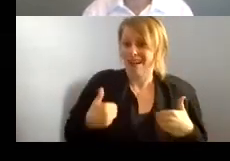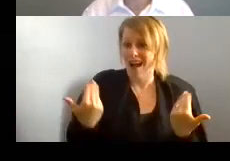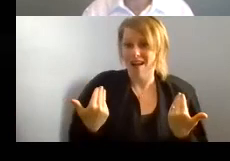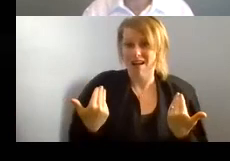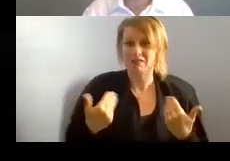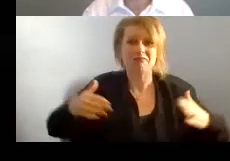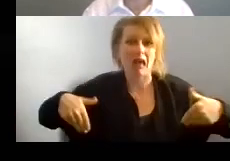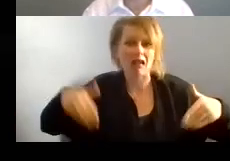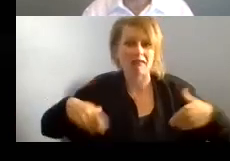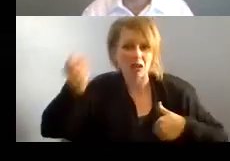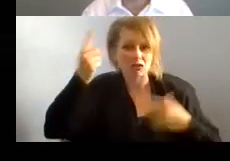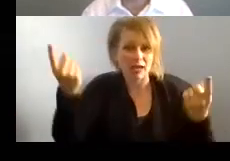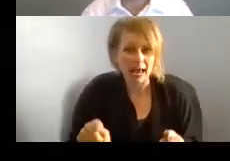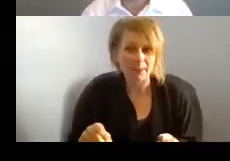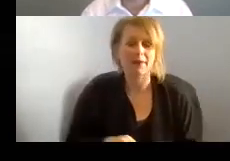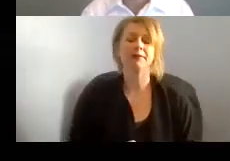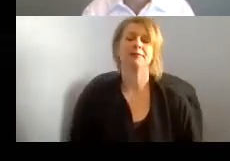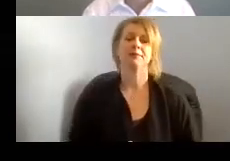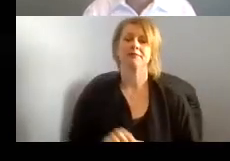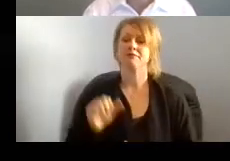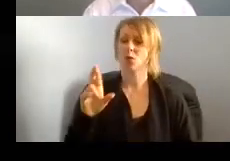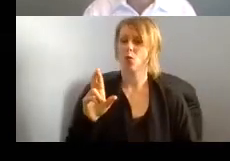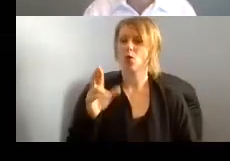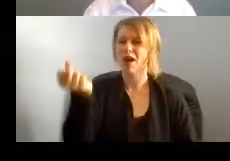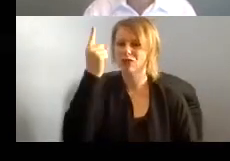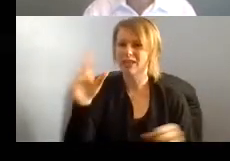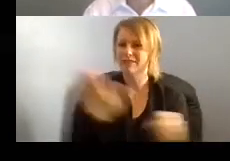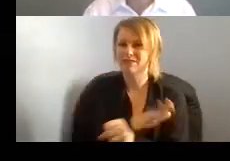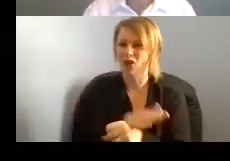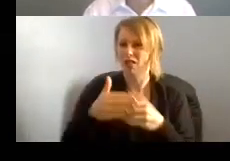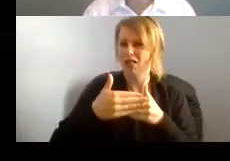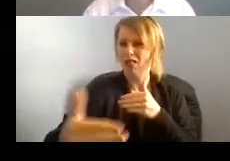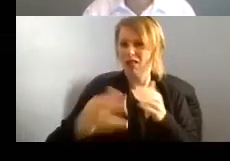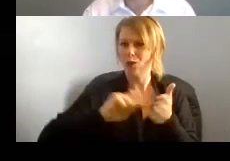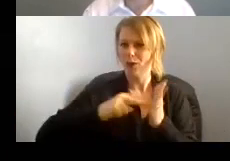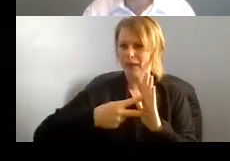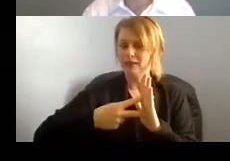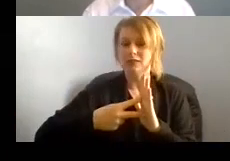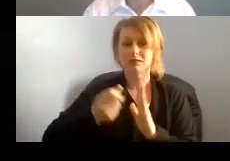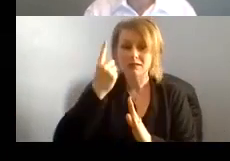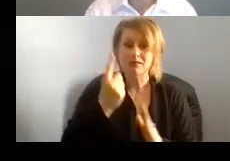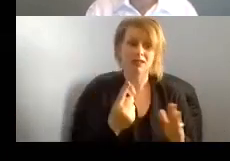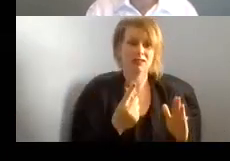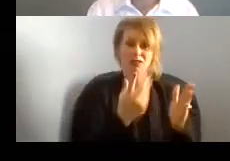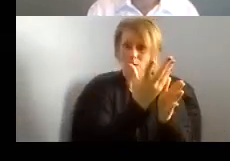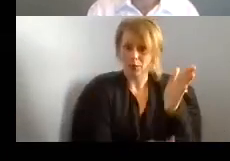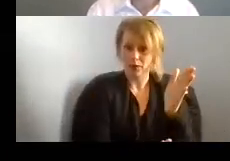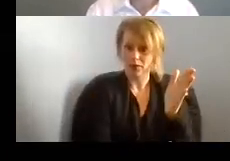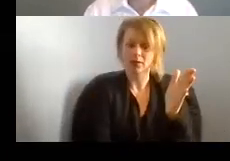understand all of its implications. When somebody dies, we not only lose the person that dies – that’s what we call the primary loss,